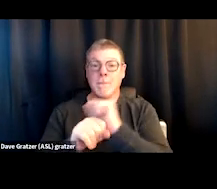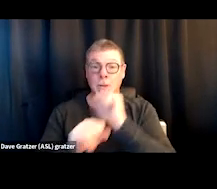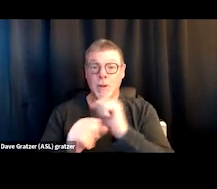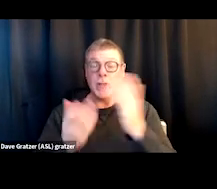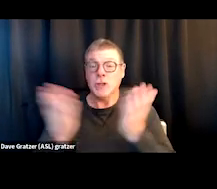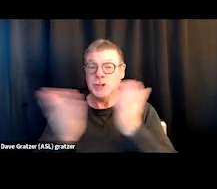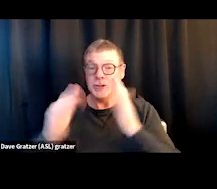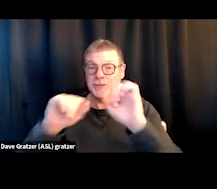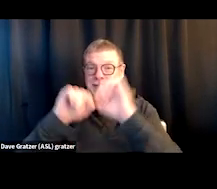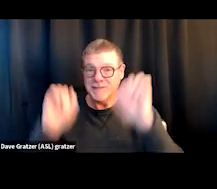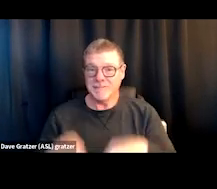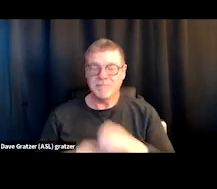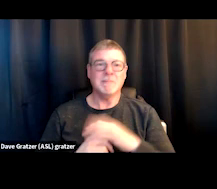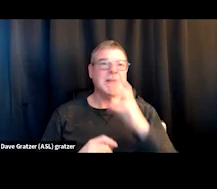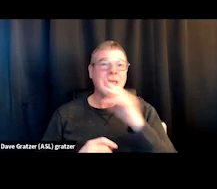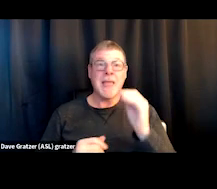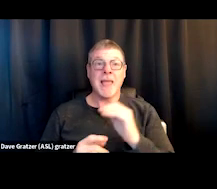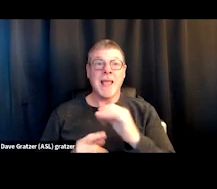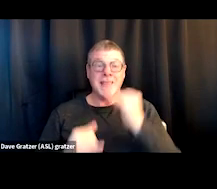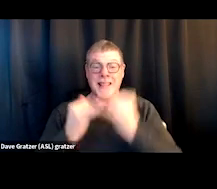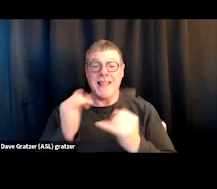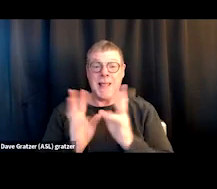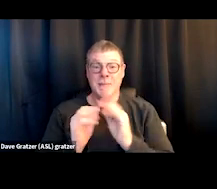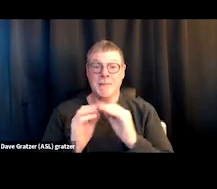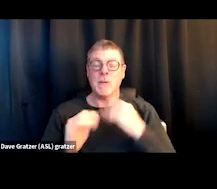And so, last session, we spent some time showing you all